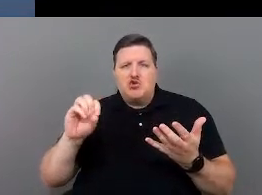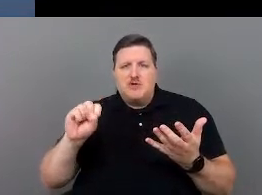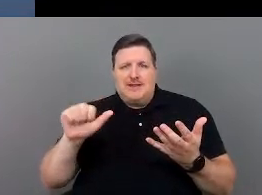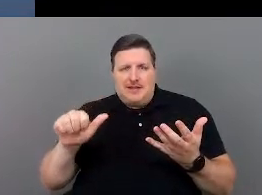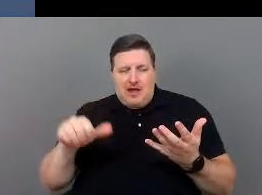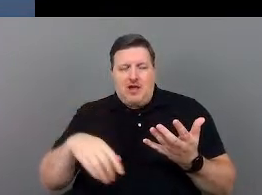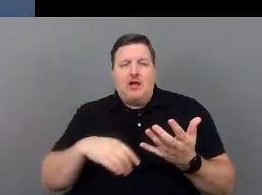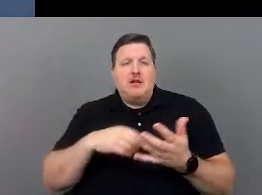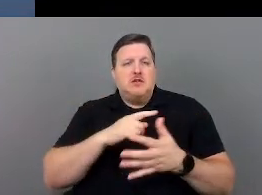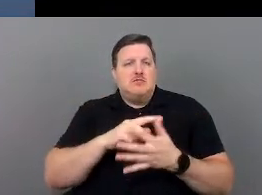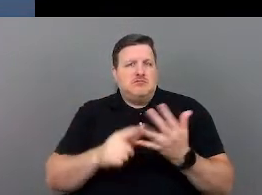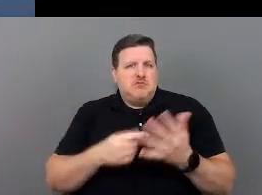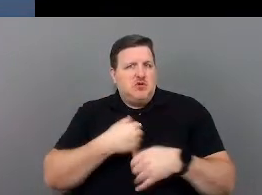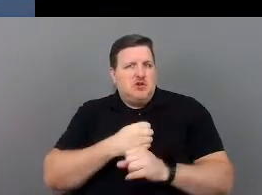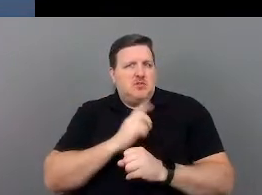SO I'LL JUST MAKE SURE SPEAKER 20 WAS ALEX GRAVES.